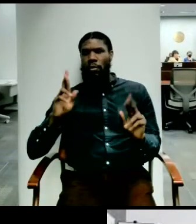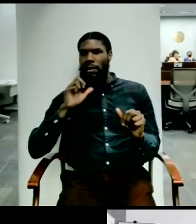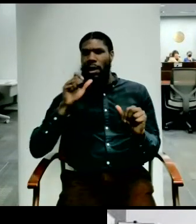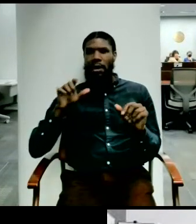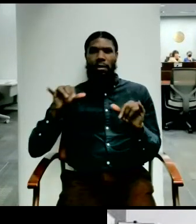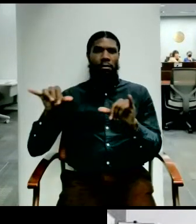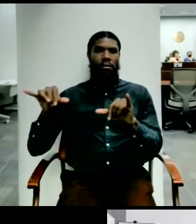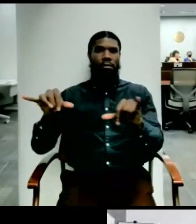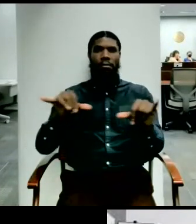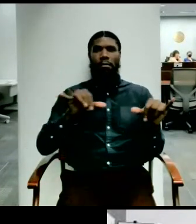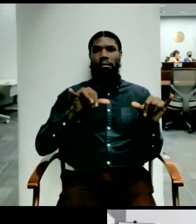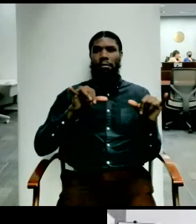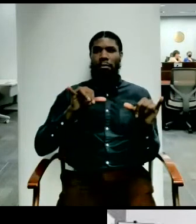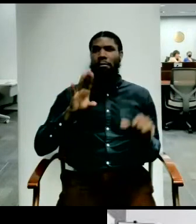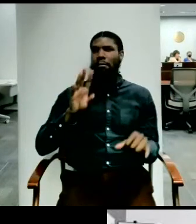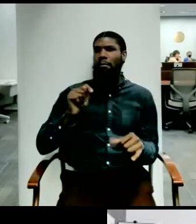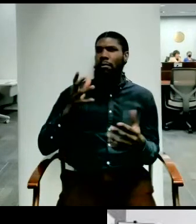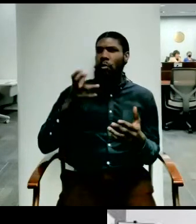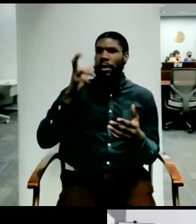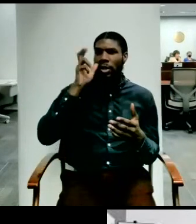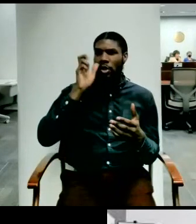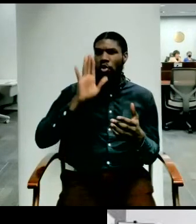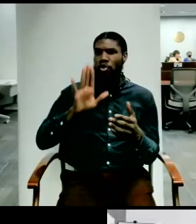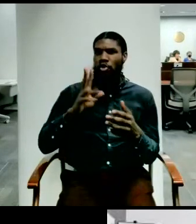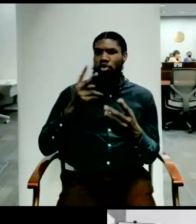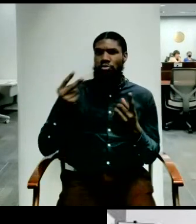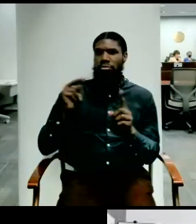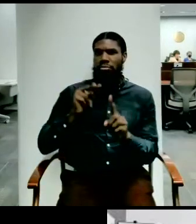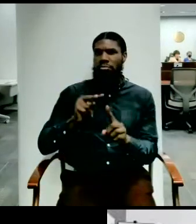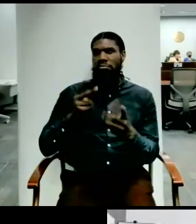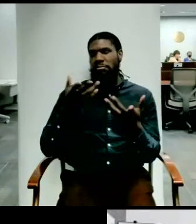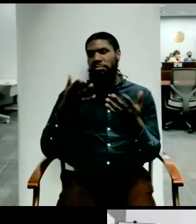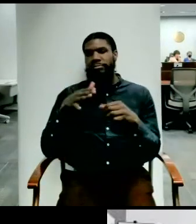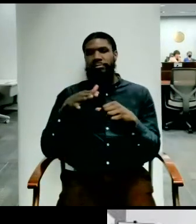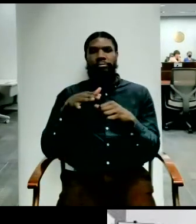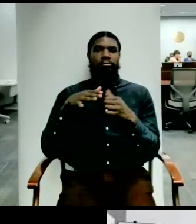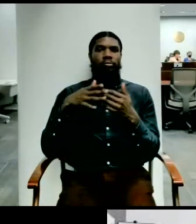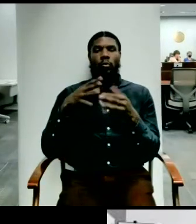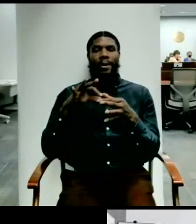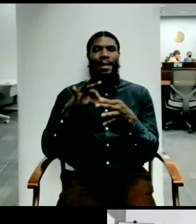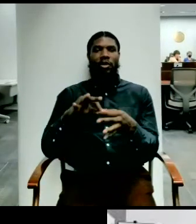but I would like to hear just your views on in general um stereotyping,